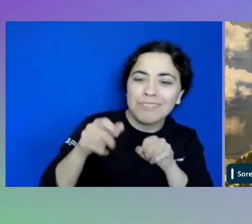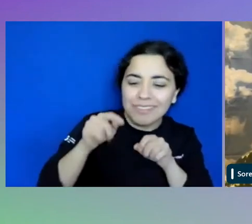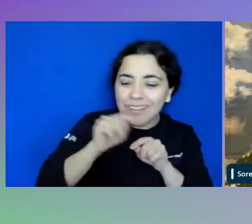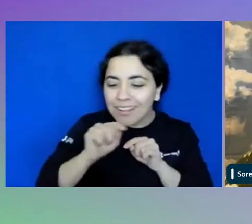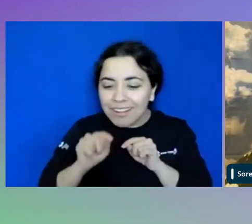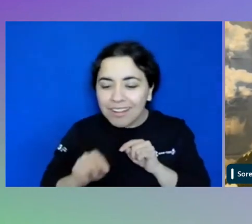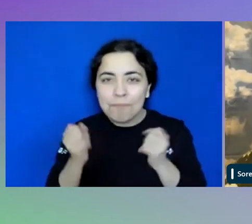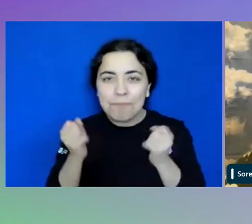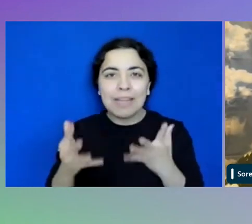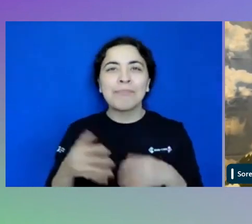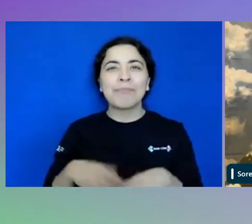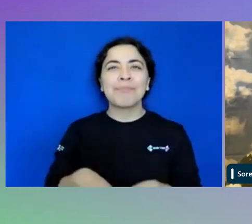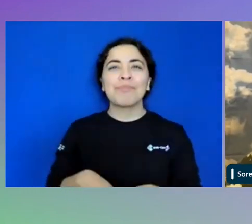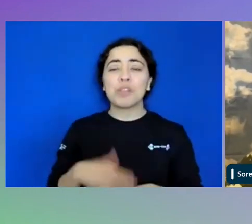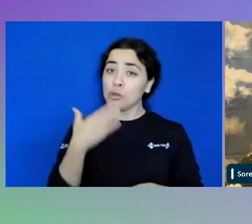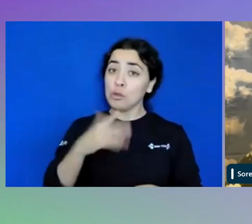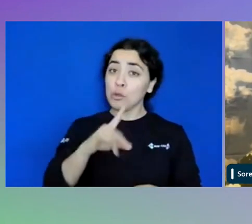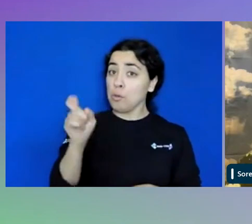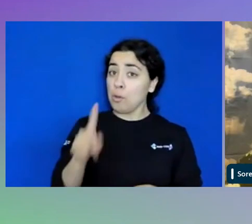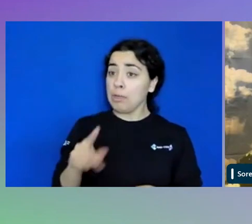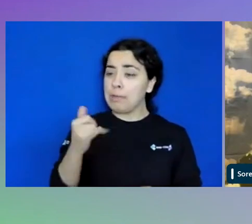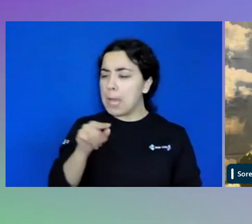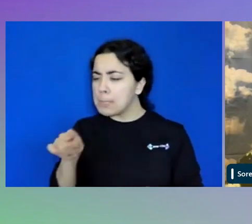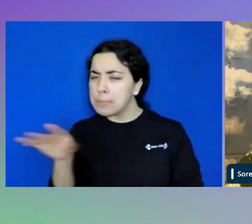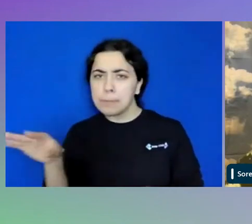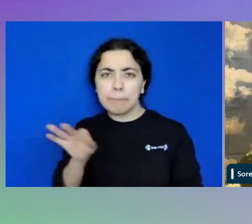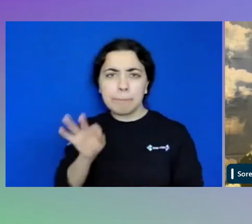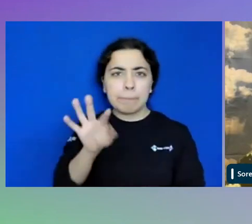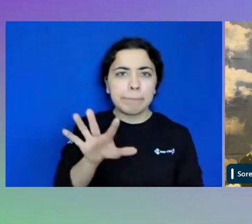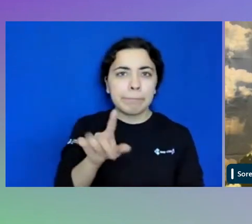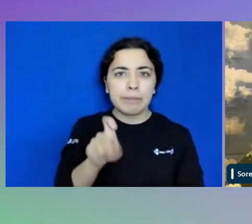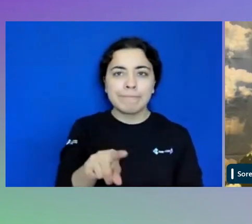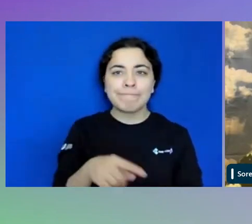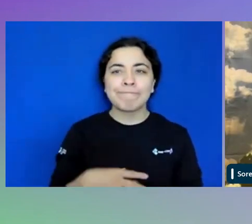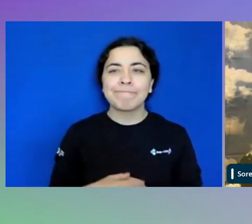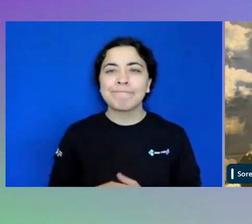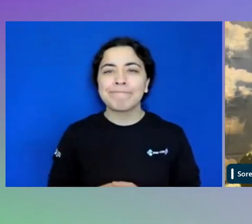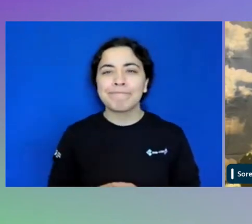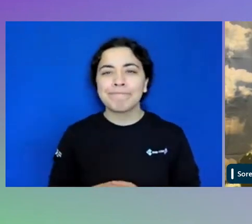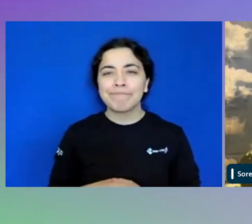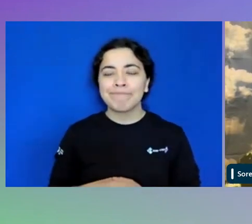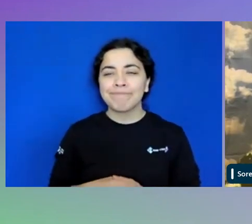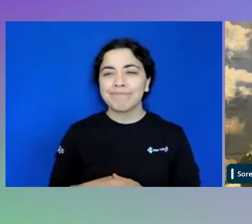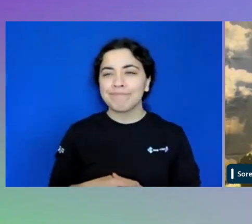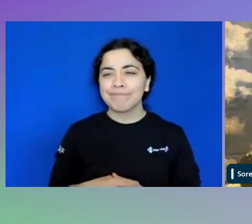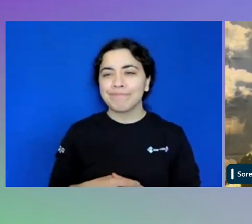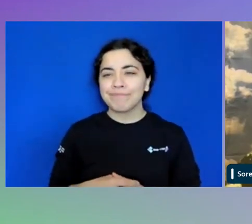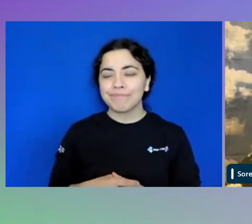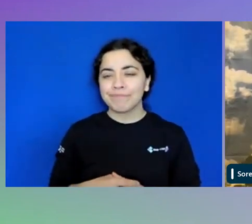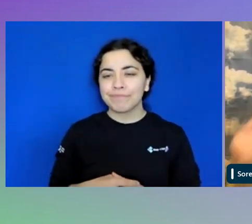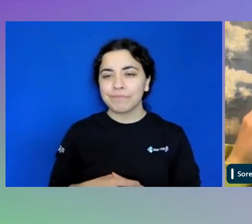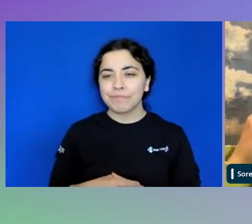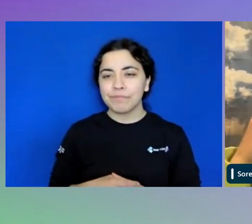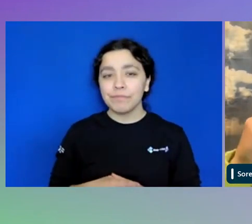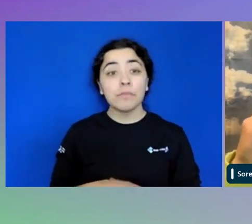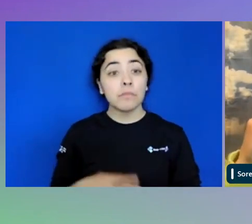good questions. Uh, so we'll go ahead and, uh, jump right in. Uh